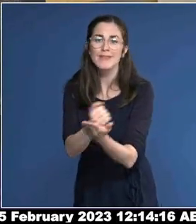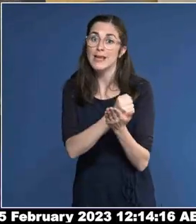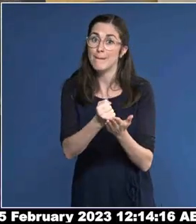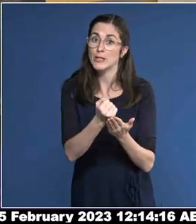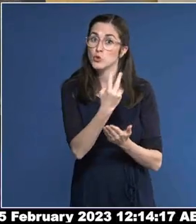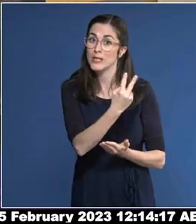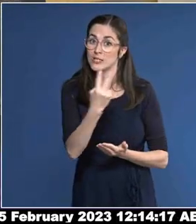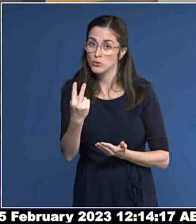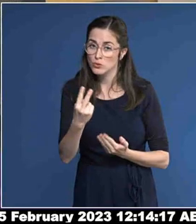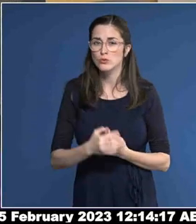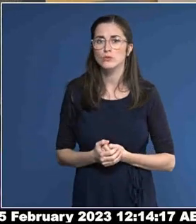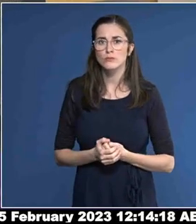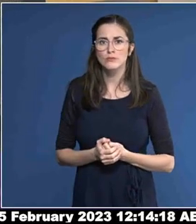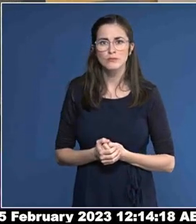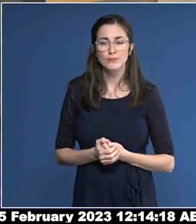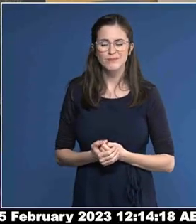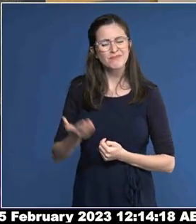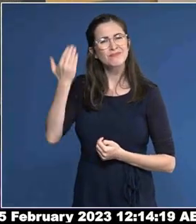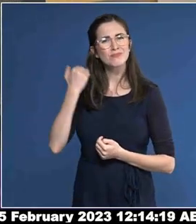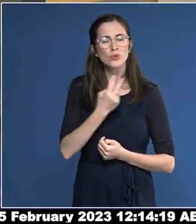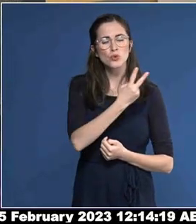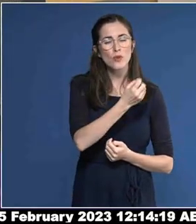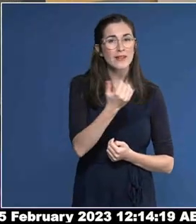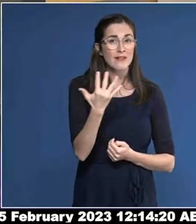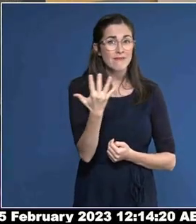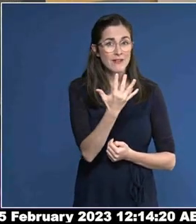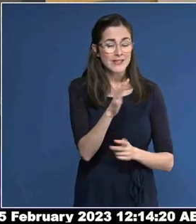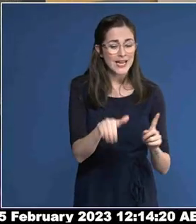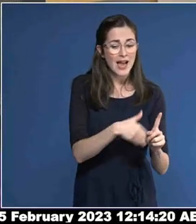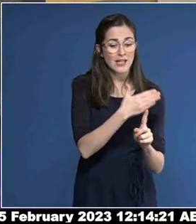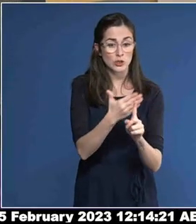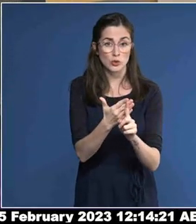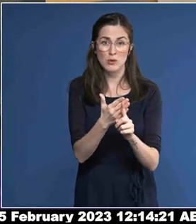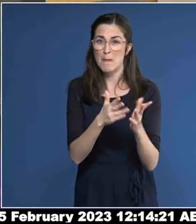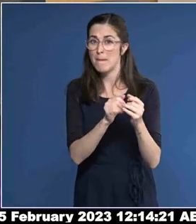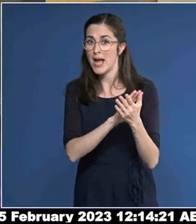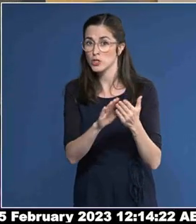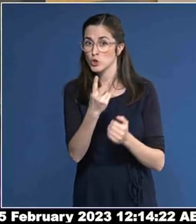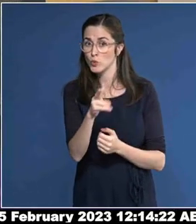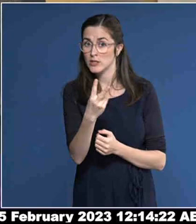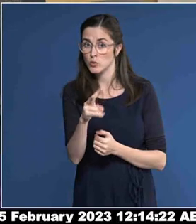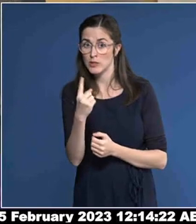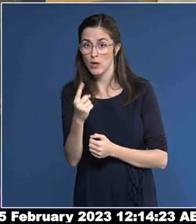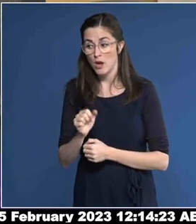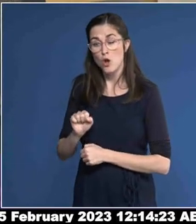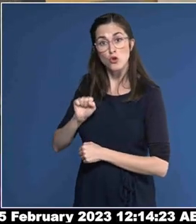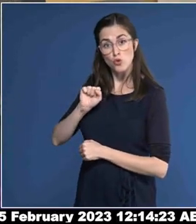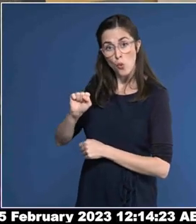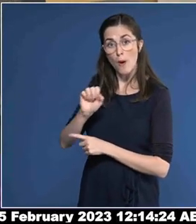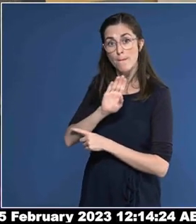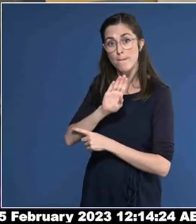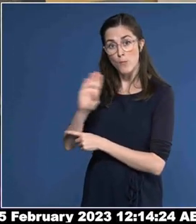From around 2015 to at least March 2021, the Afford board and executive management pursued